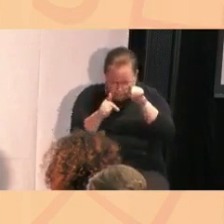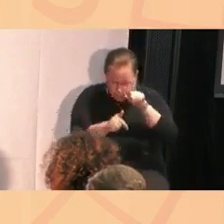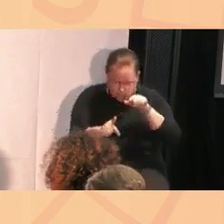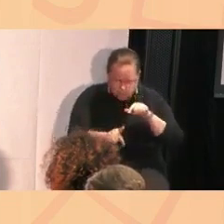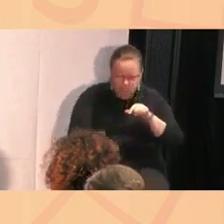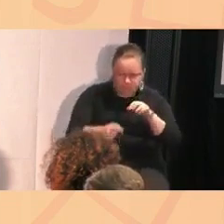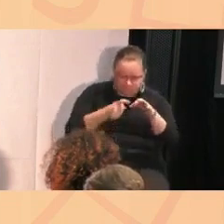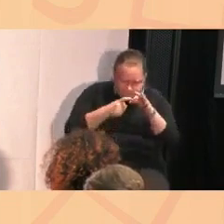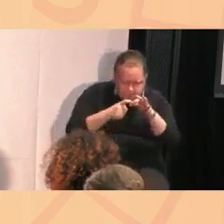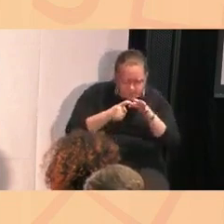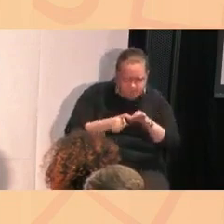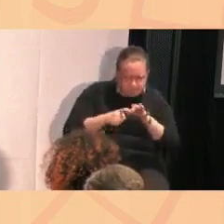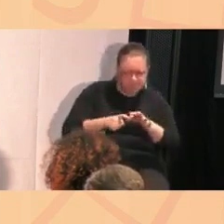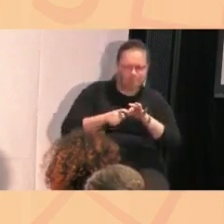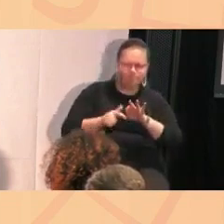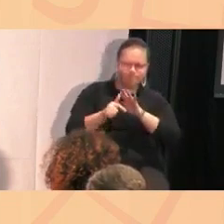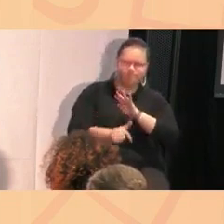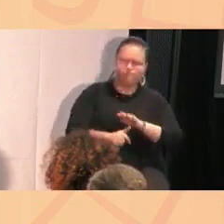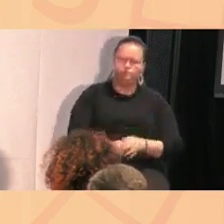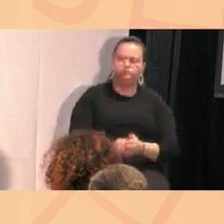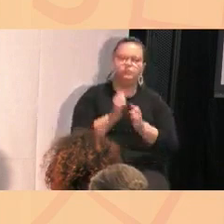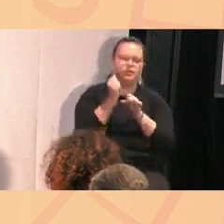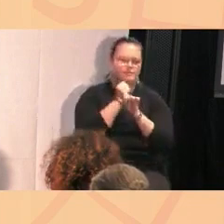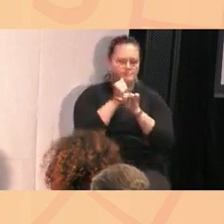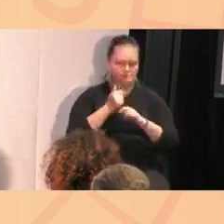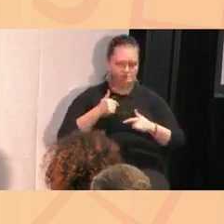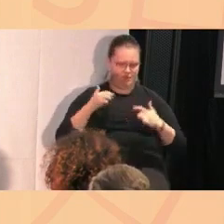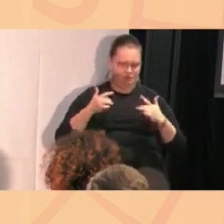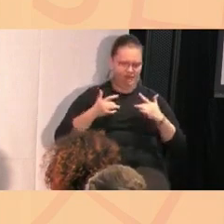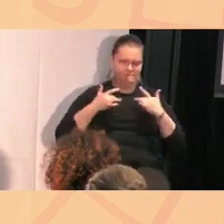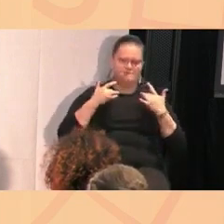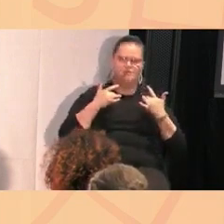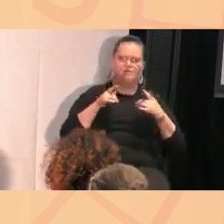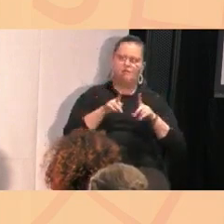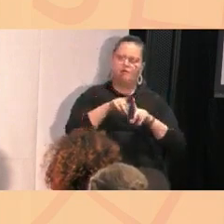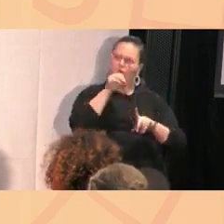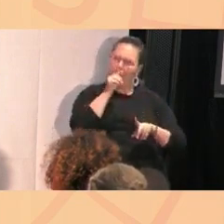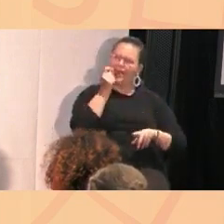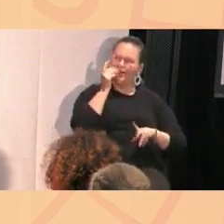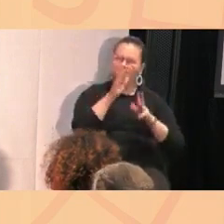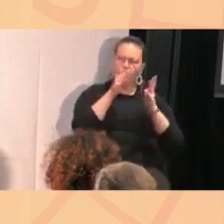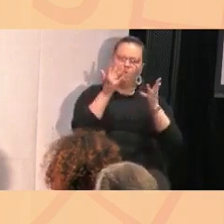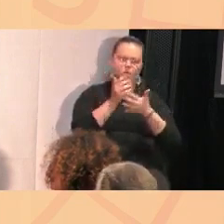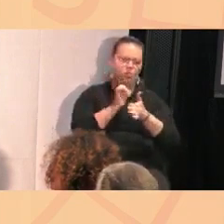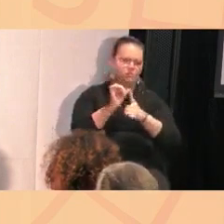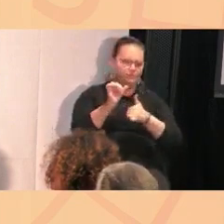pulled apart and teased out and stood up in a line and I can go along that line